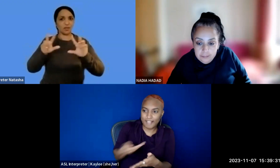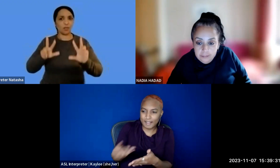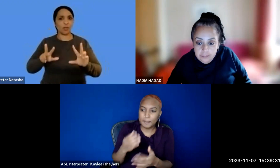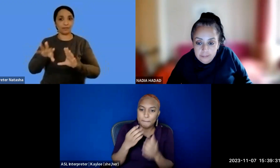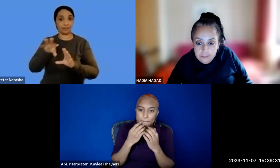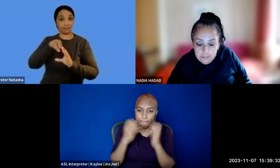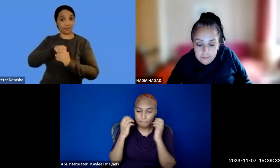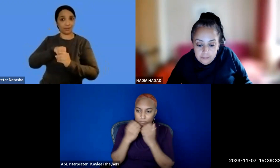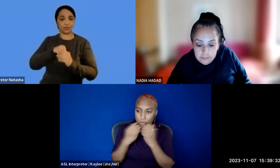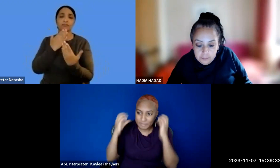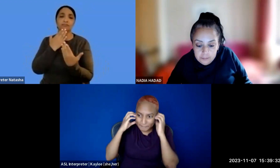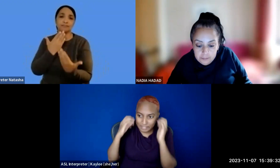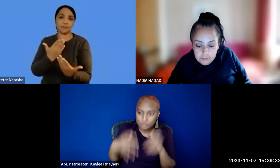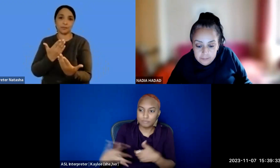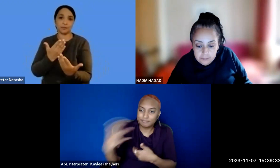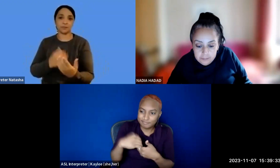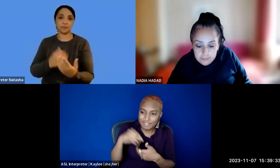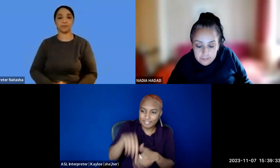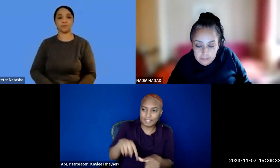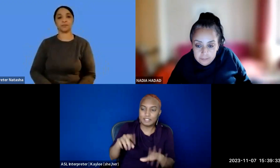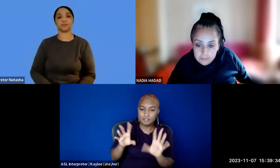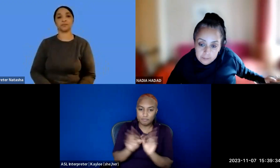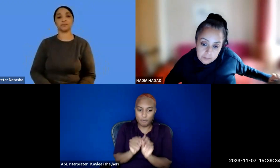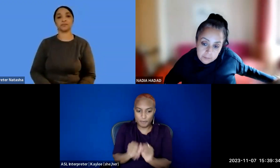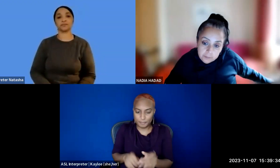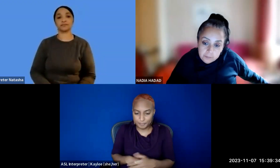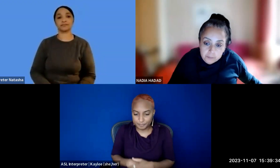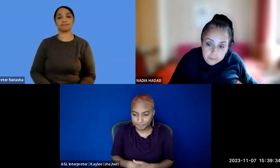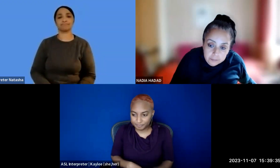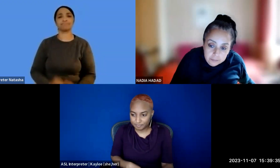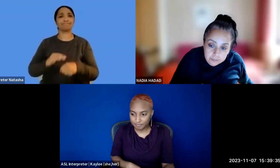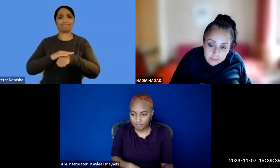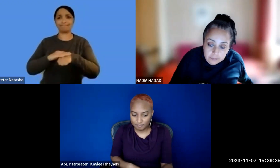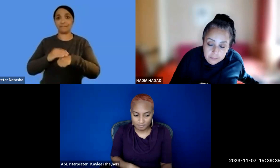I have to say that... Sorry, I'll speak slower.